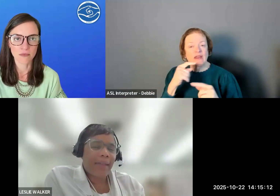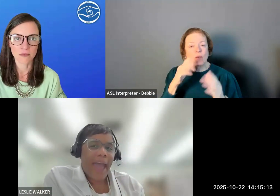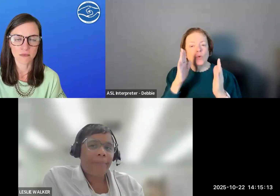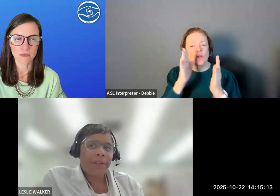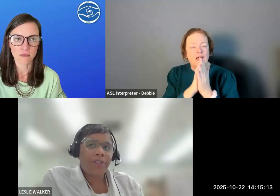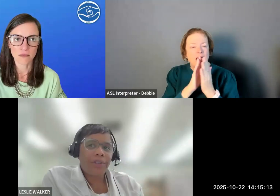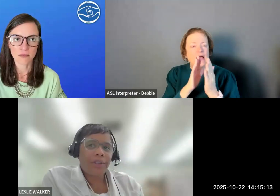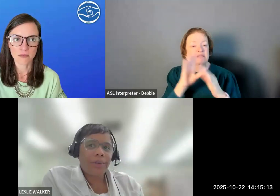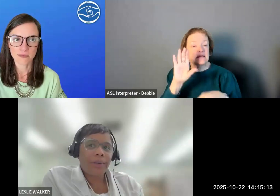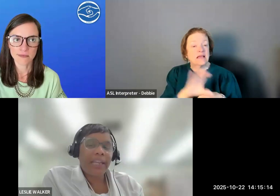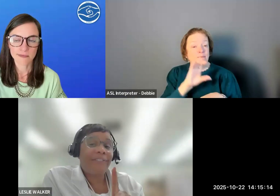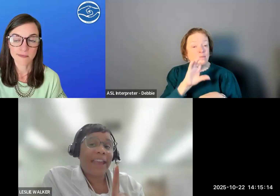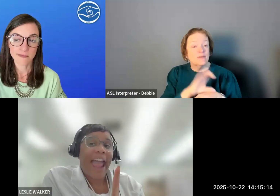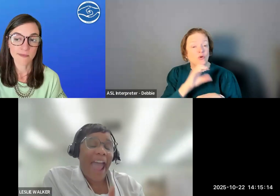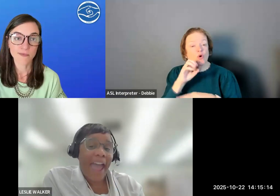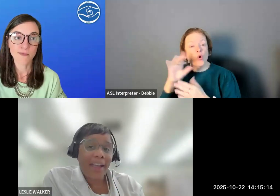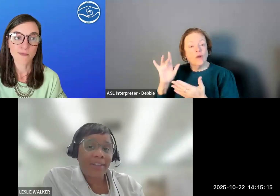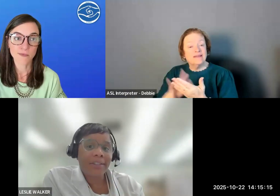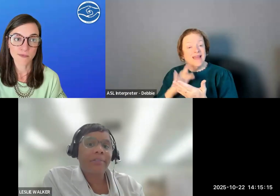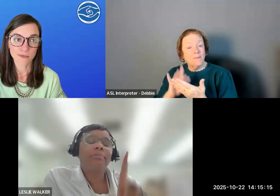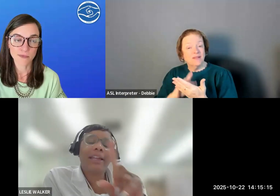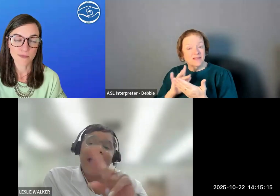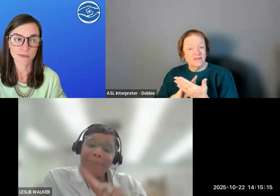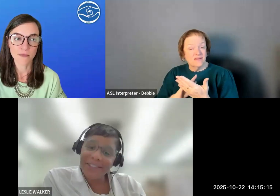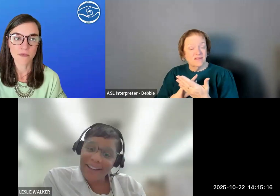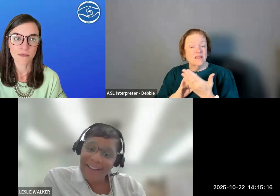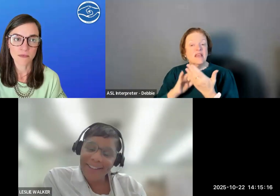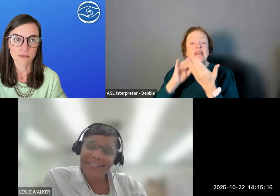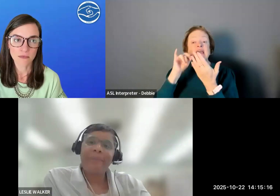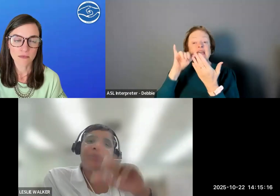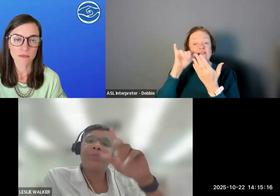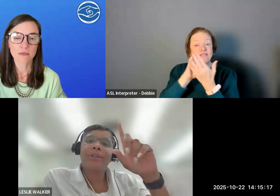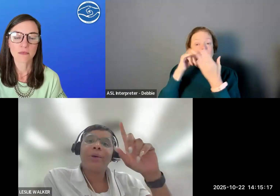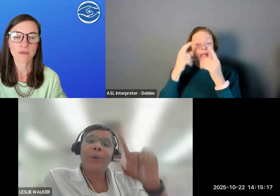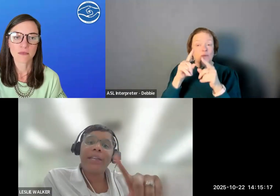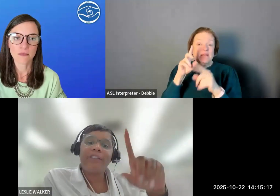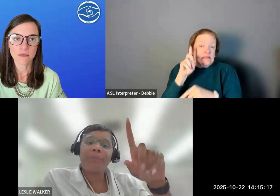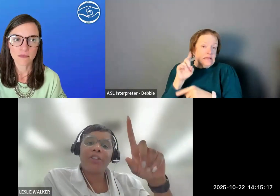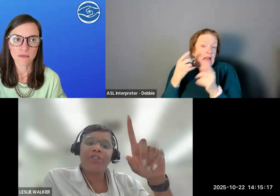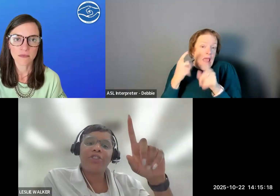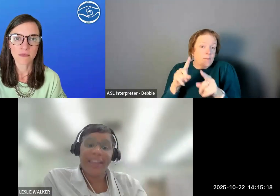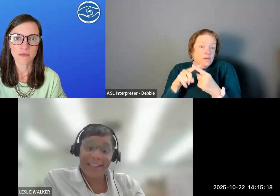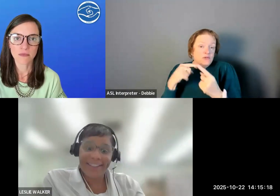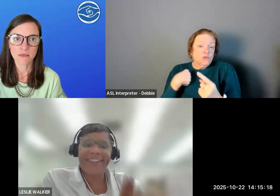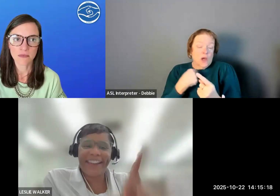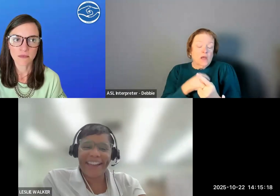Has that happened to you? If it has. That happened to us, we have been yes,